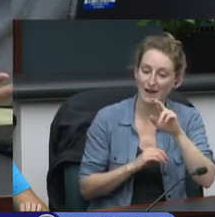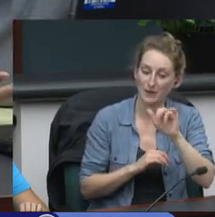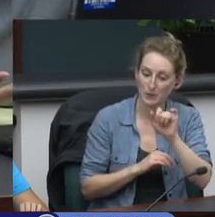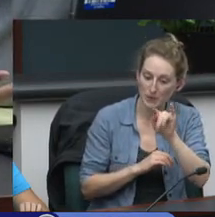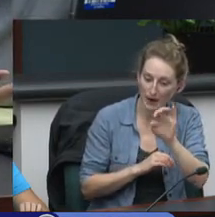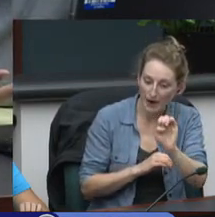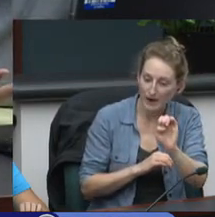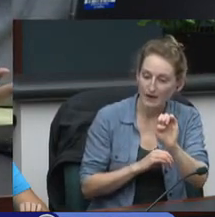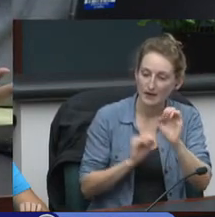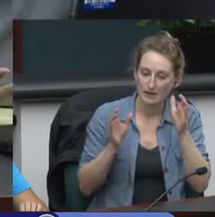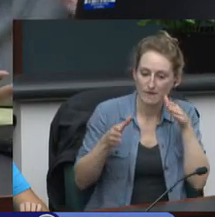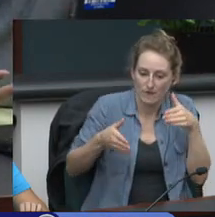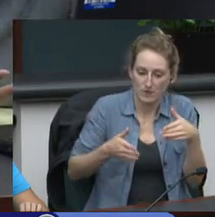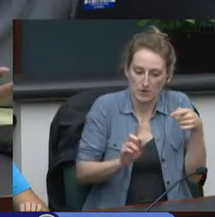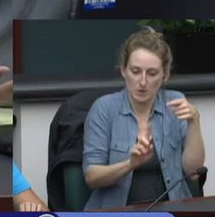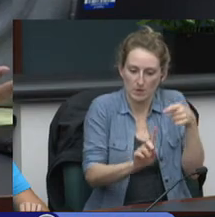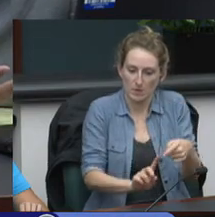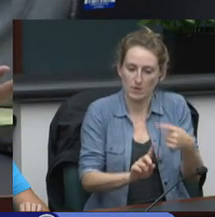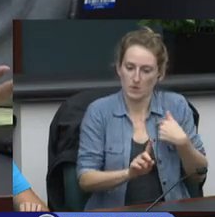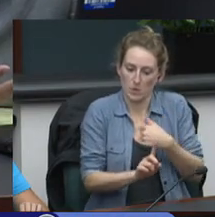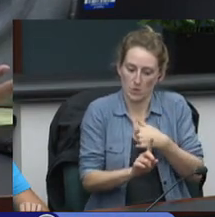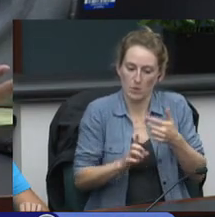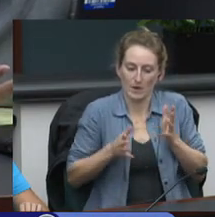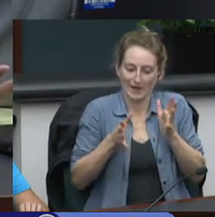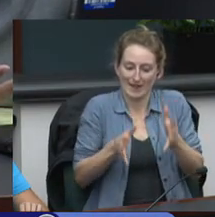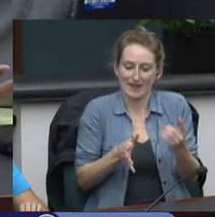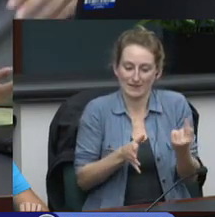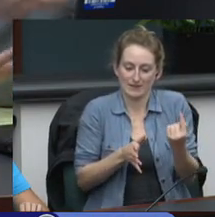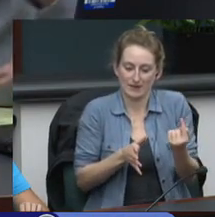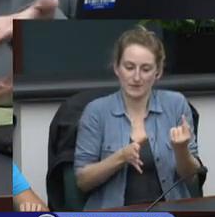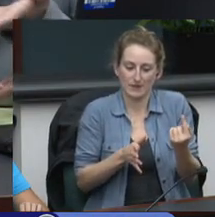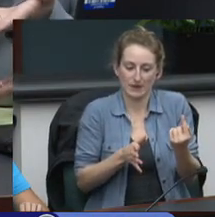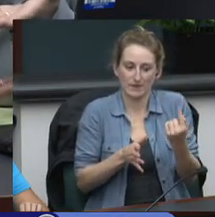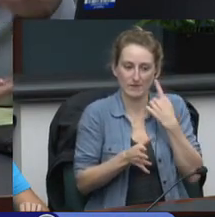kept in something to protect the site line of those but yes I understand your